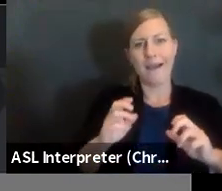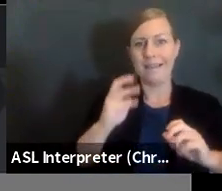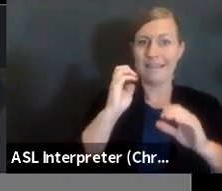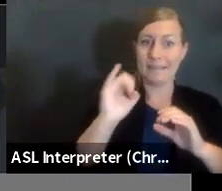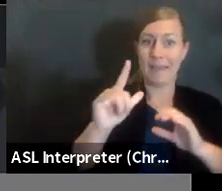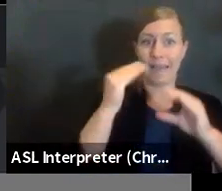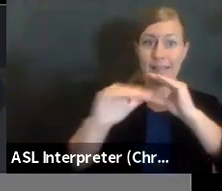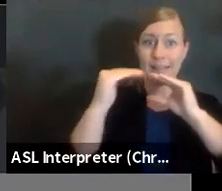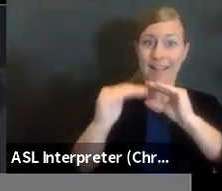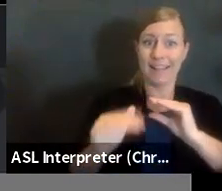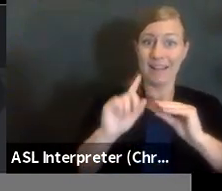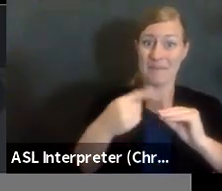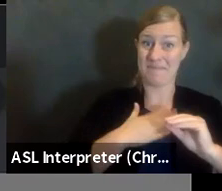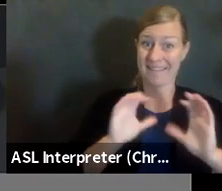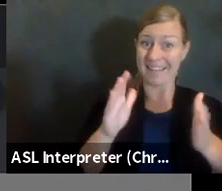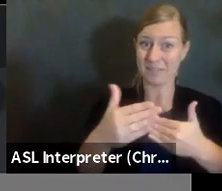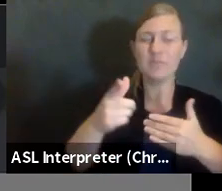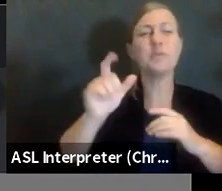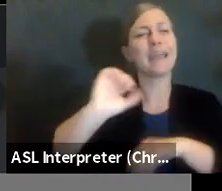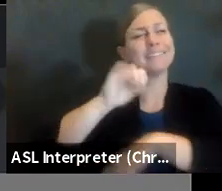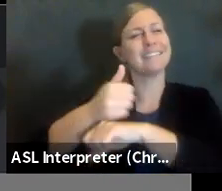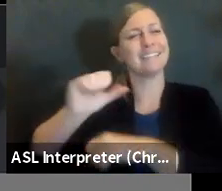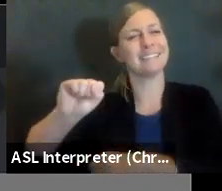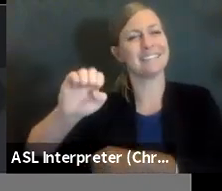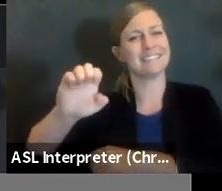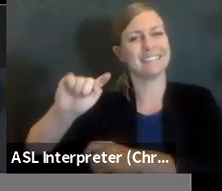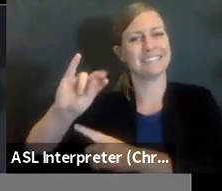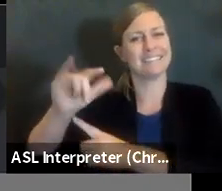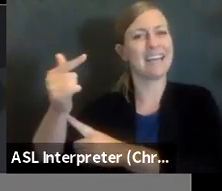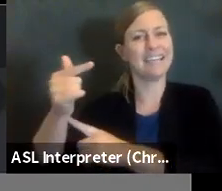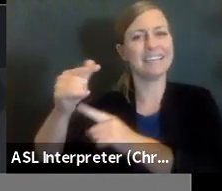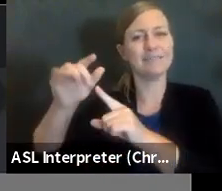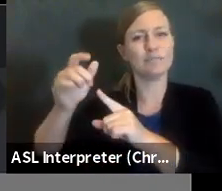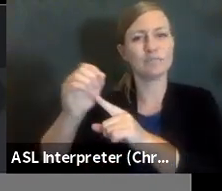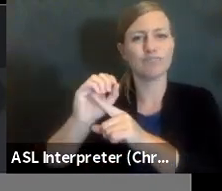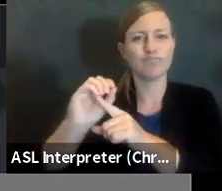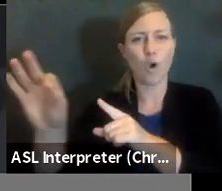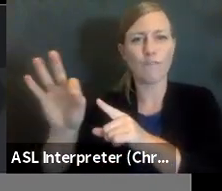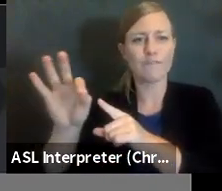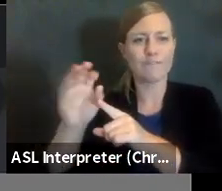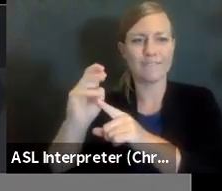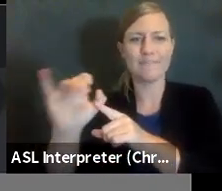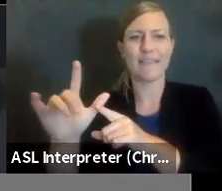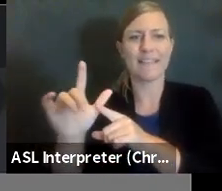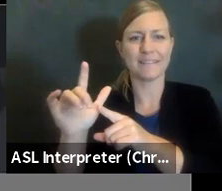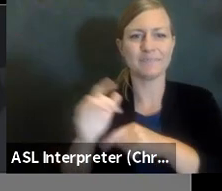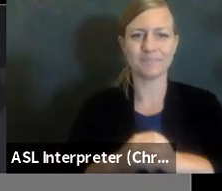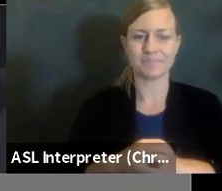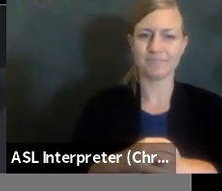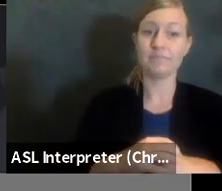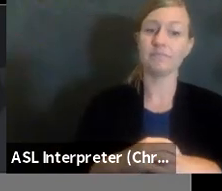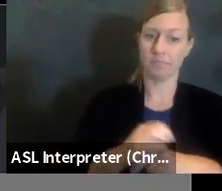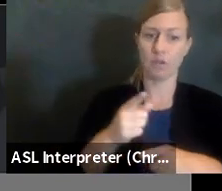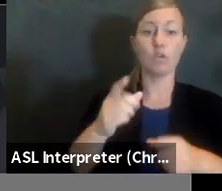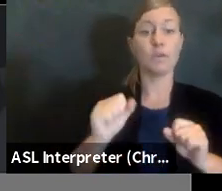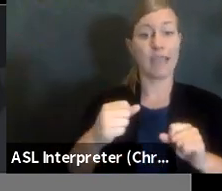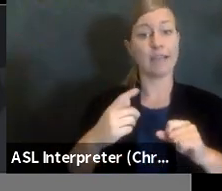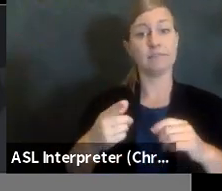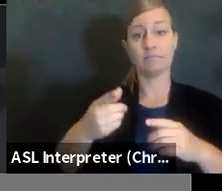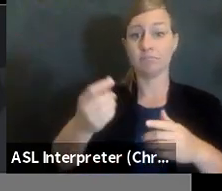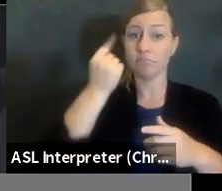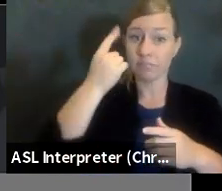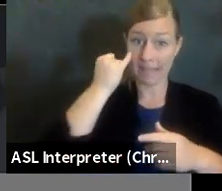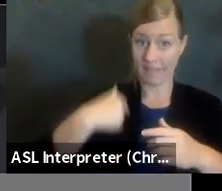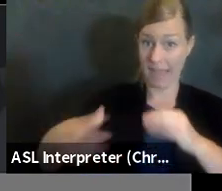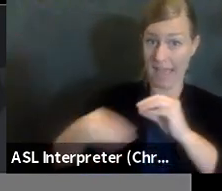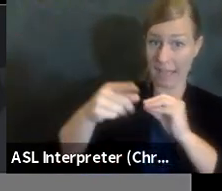ESD 112 - Katherine Livick: Note at the bottom here, it says teachers that you add can do everything you can accept delete the class. So if I add a co-teacher, they can assign work. They can grade work. They can,